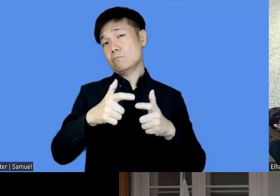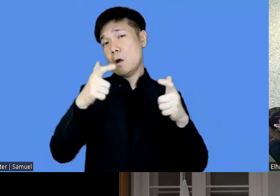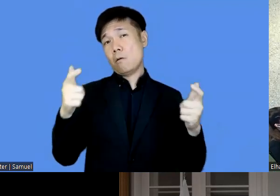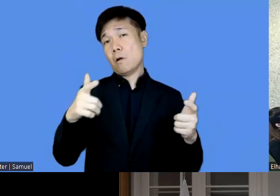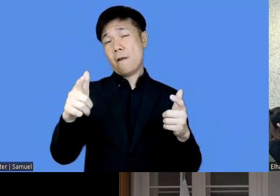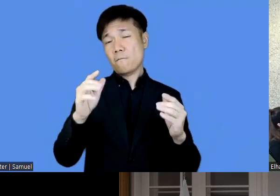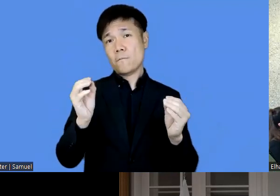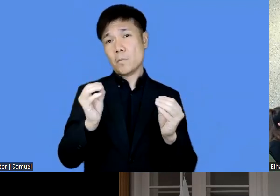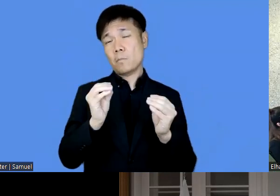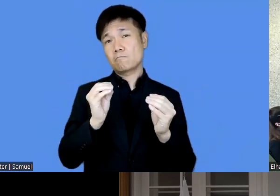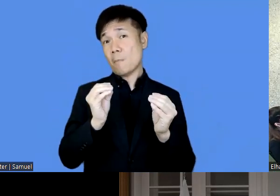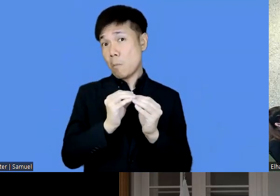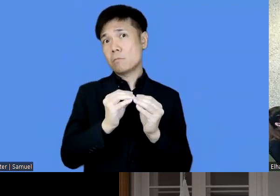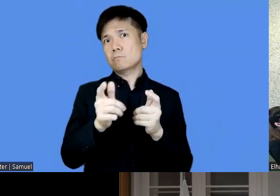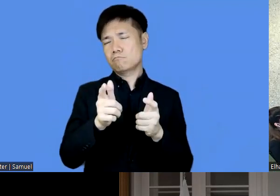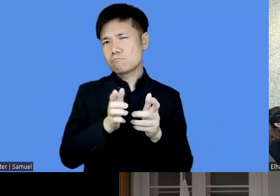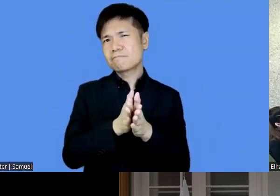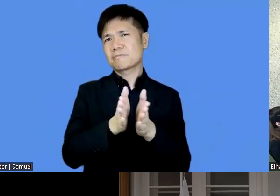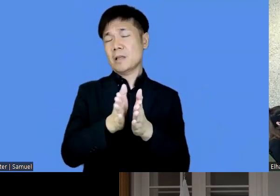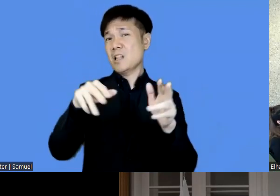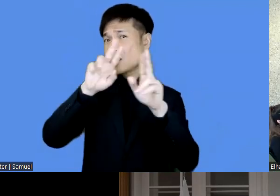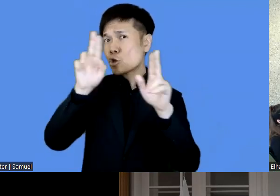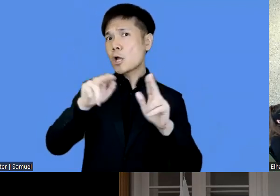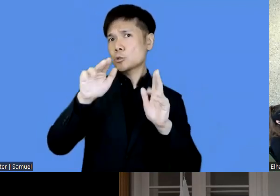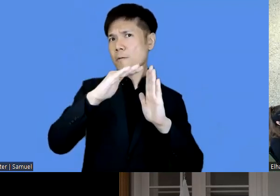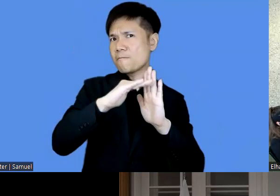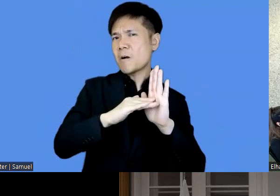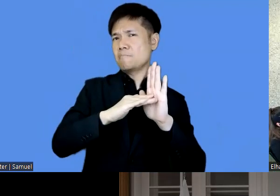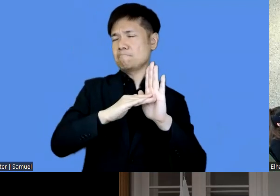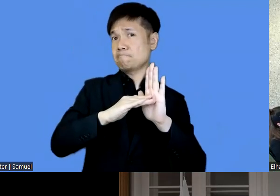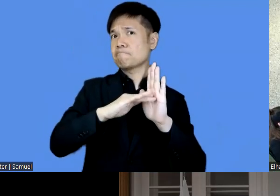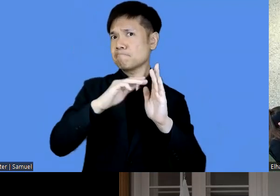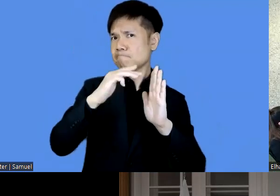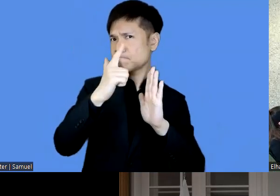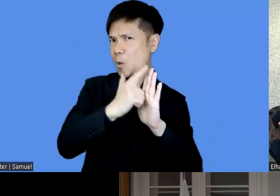regional and national justice for violence and crimes against persons with disabilities